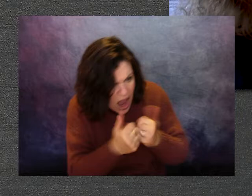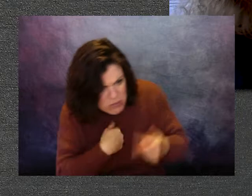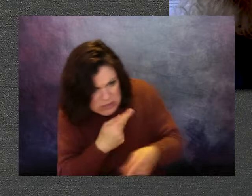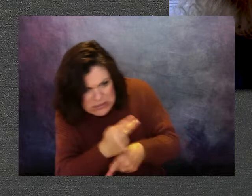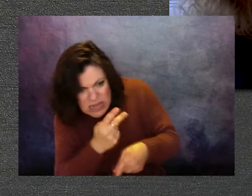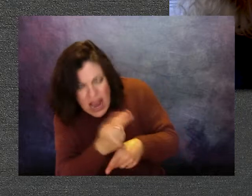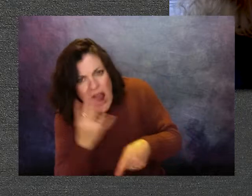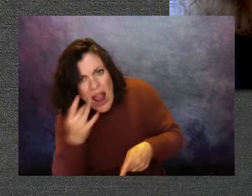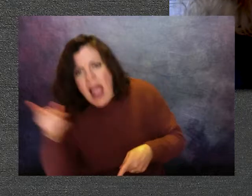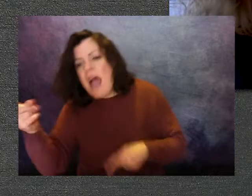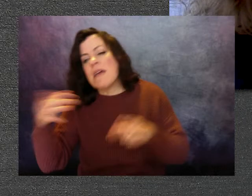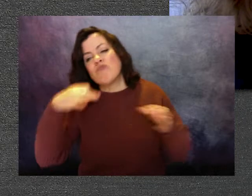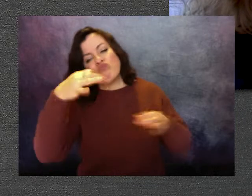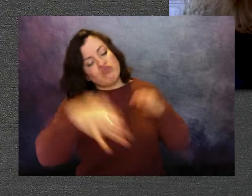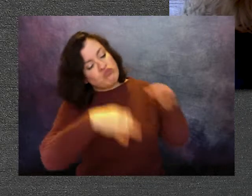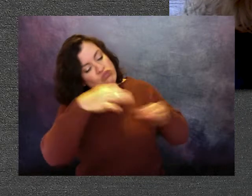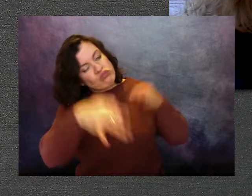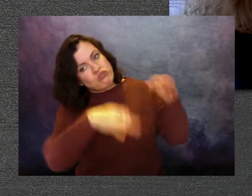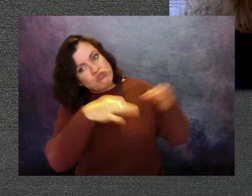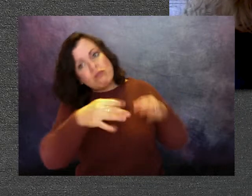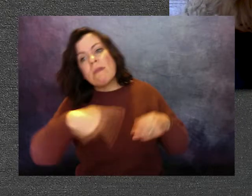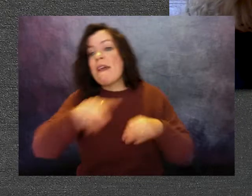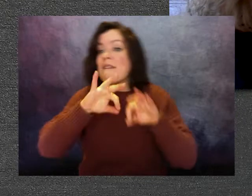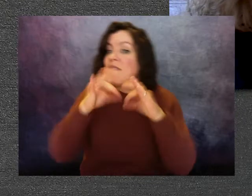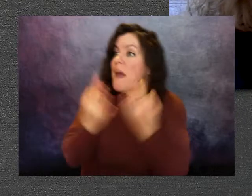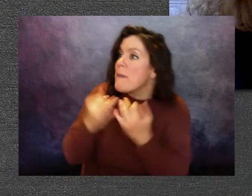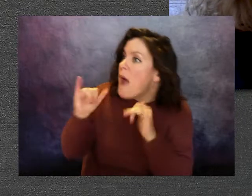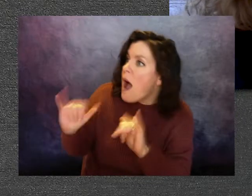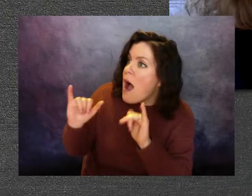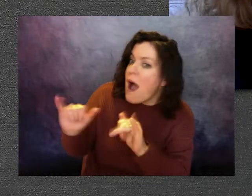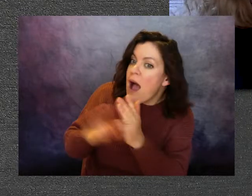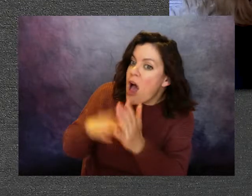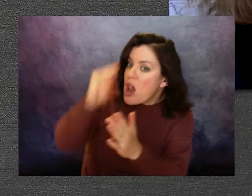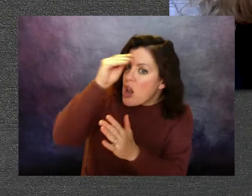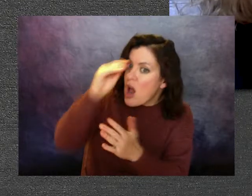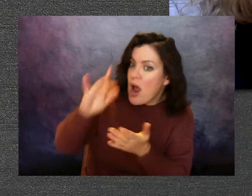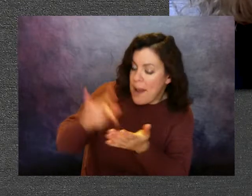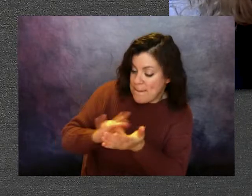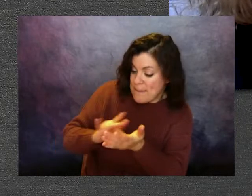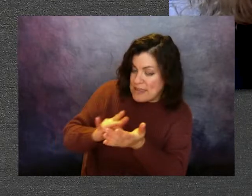Dr. Kep gives the cat medicine. And now it will not catch diseases.